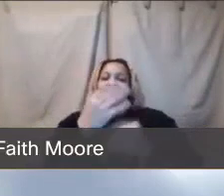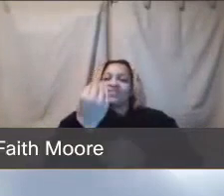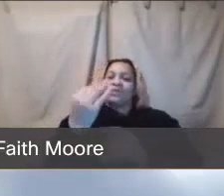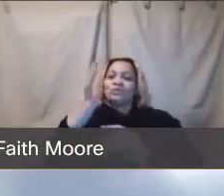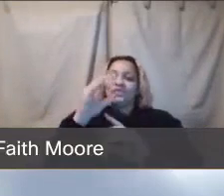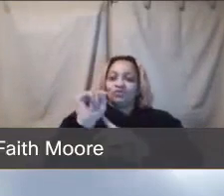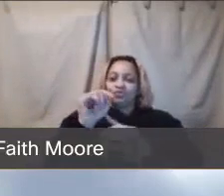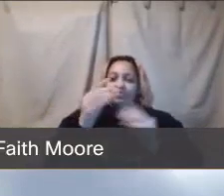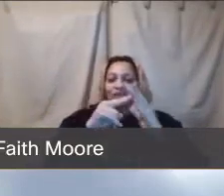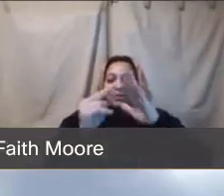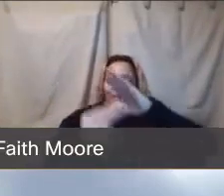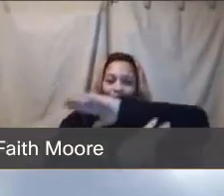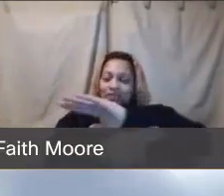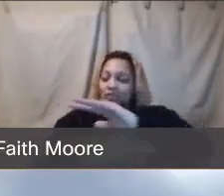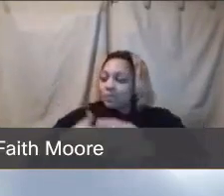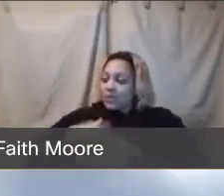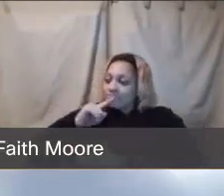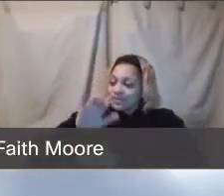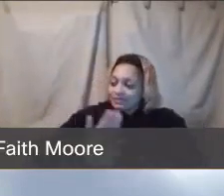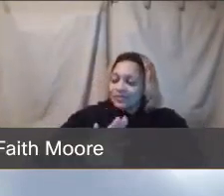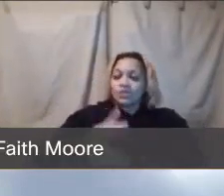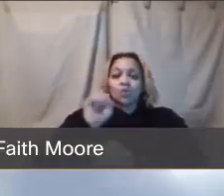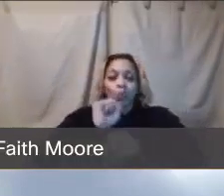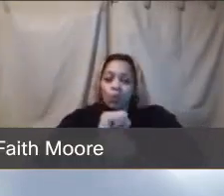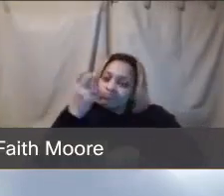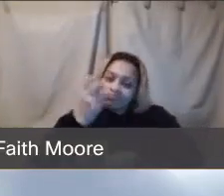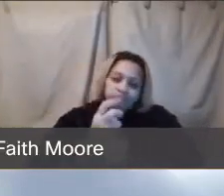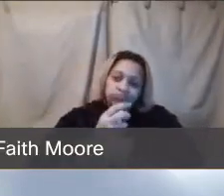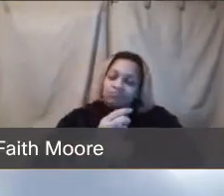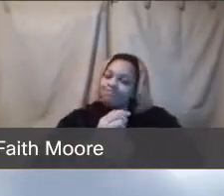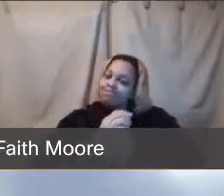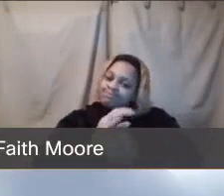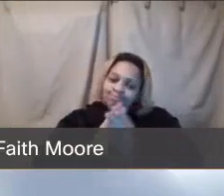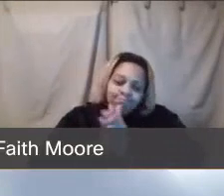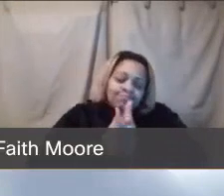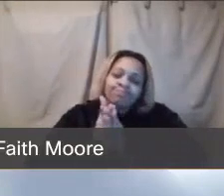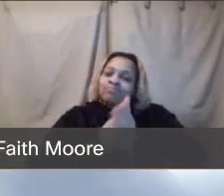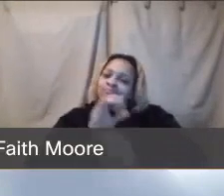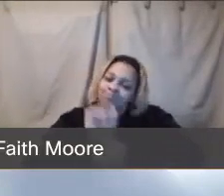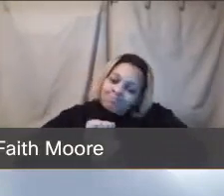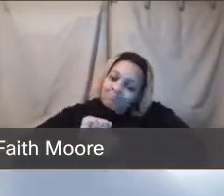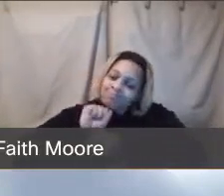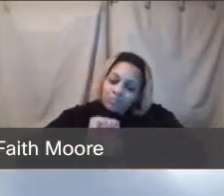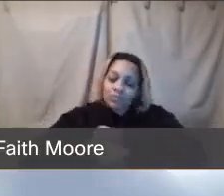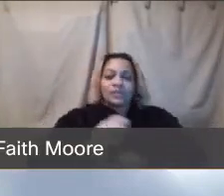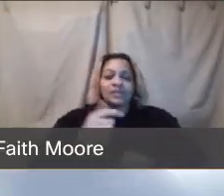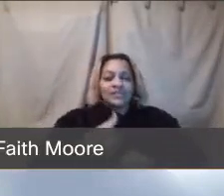You have my commitment to work really diligently to answer those great questions. You guys have had on the design and how to make it safe and usable for everybody.